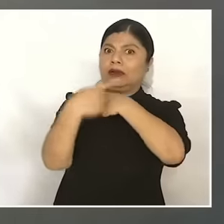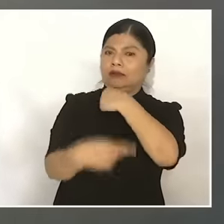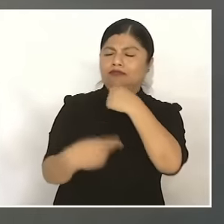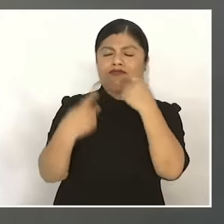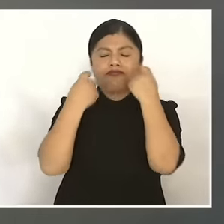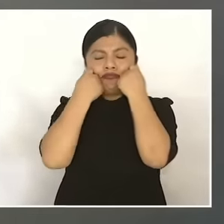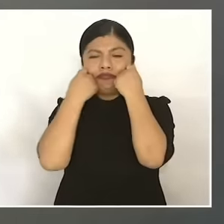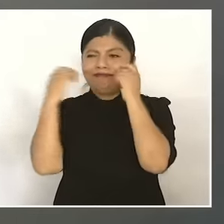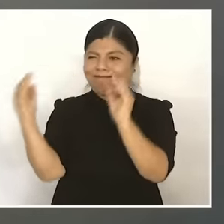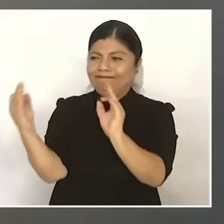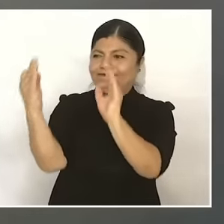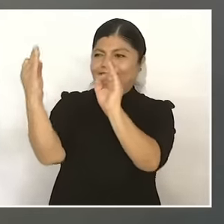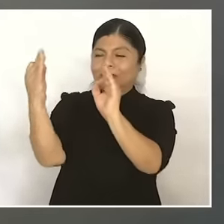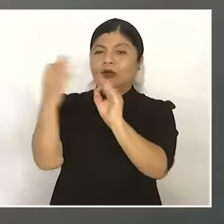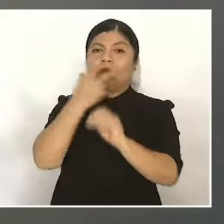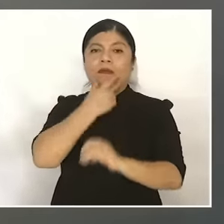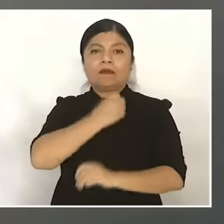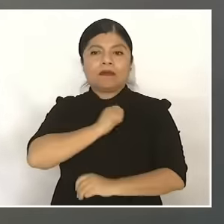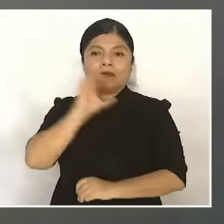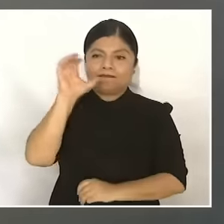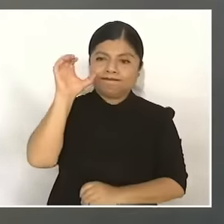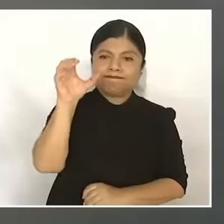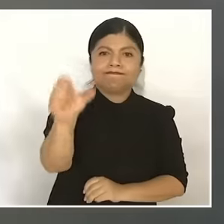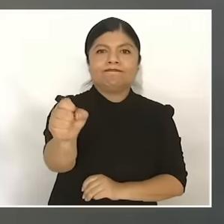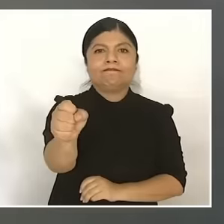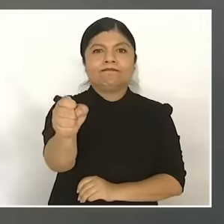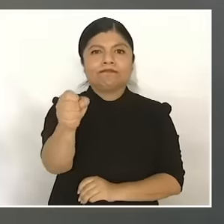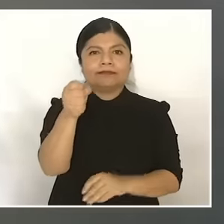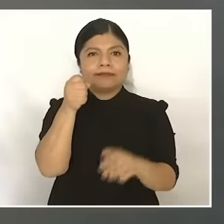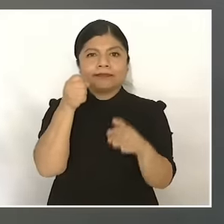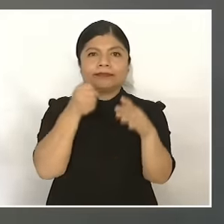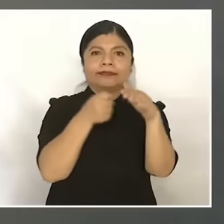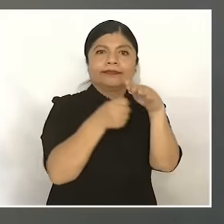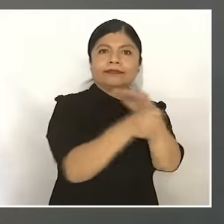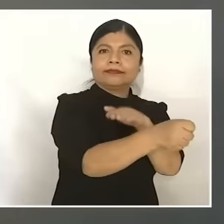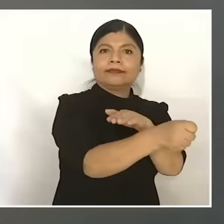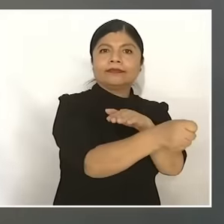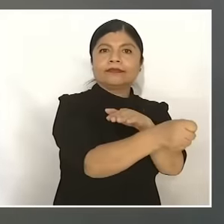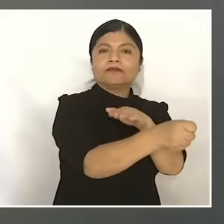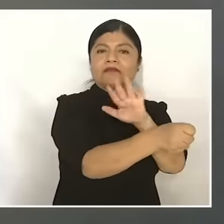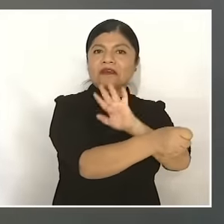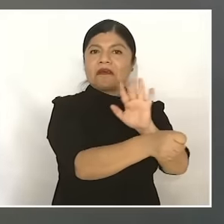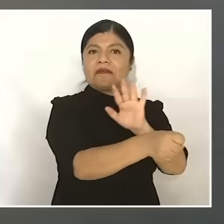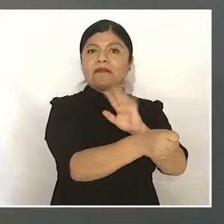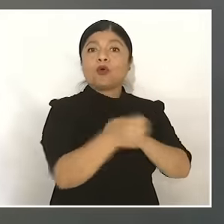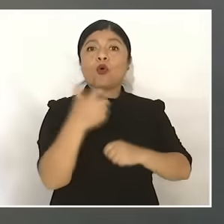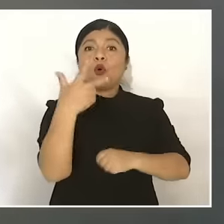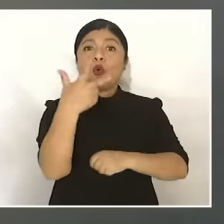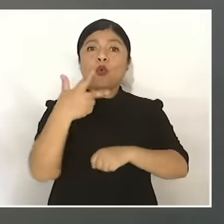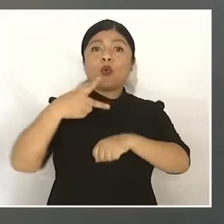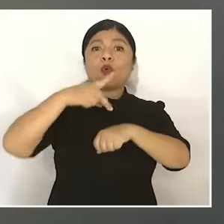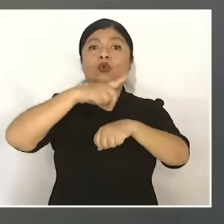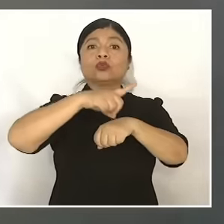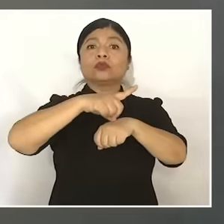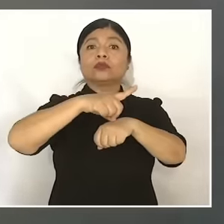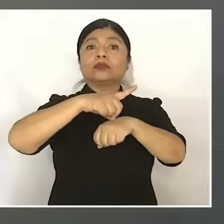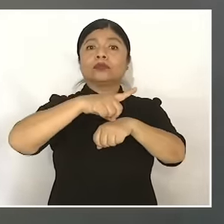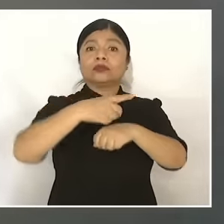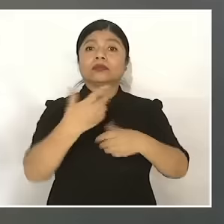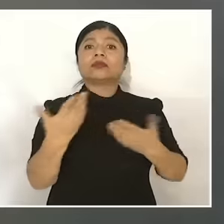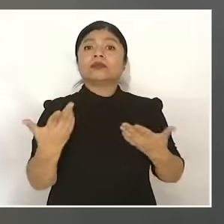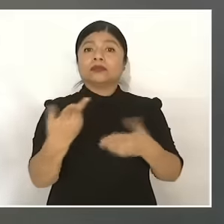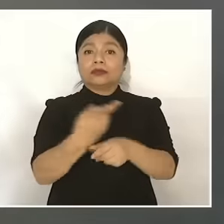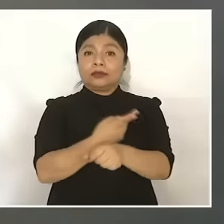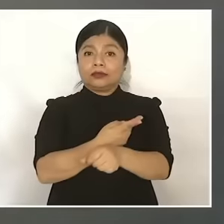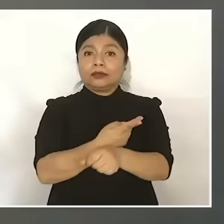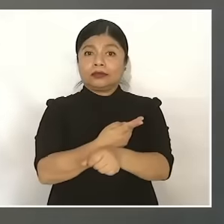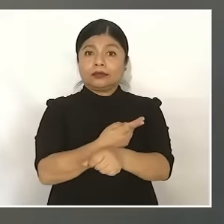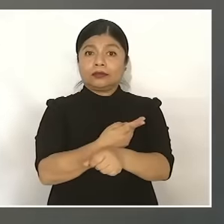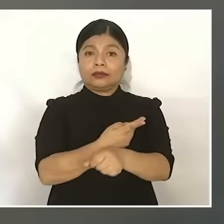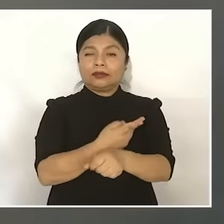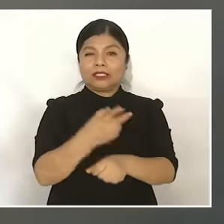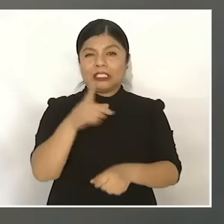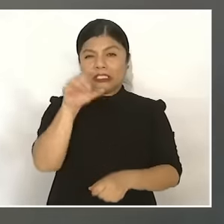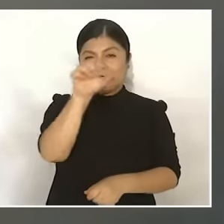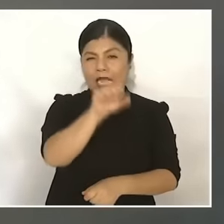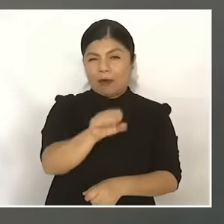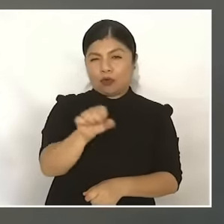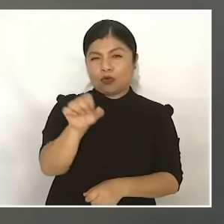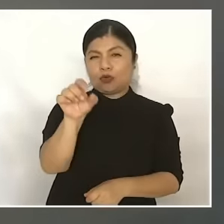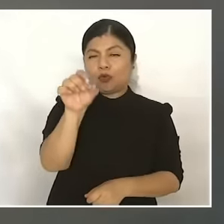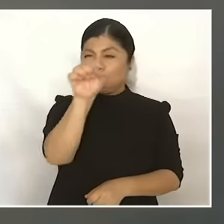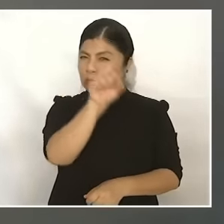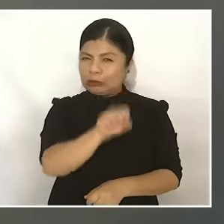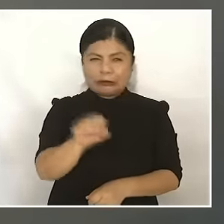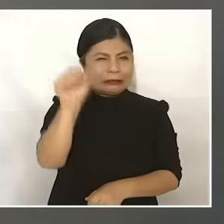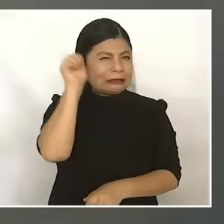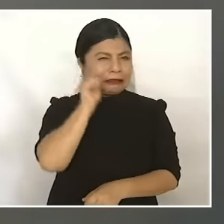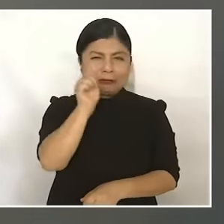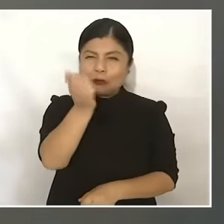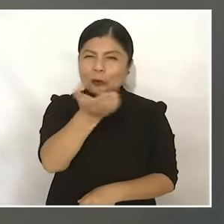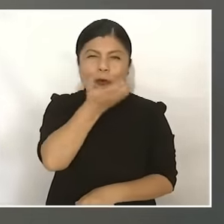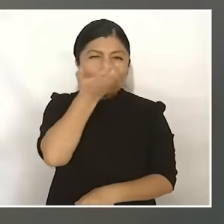arrested and every week, especially on the weekends, Sabadazo orders